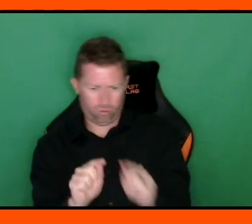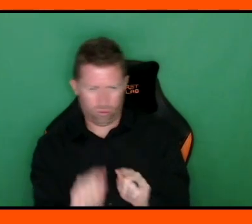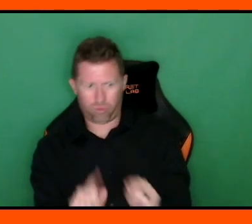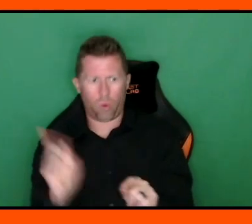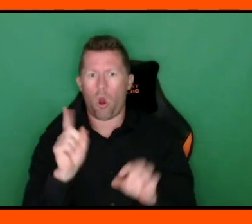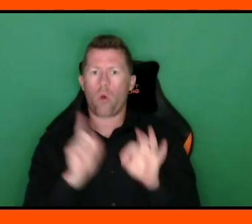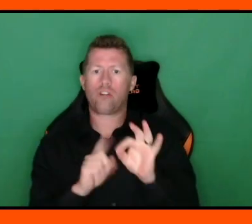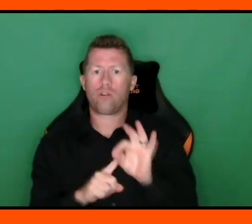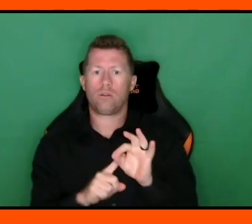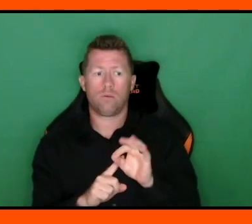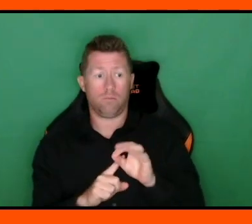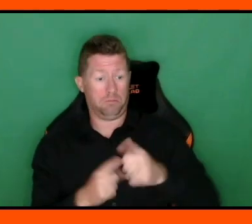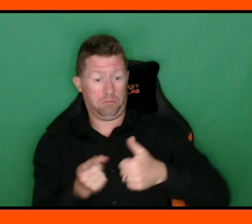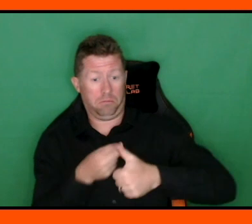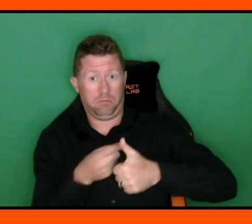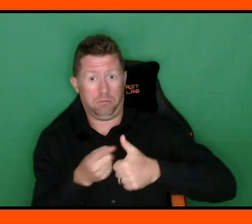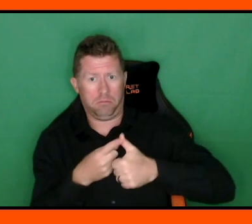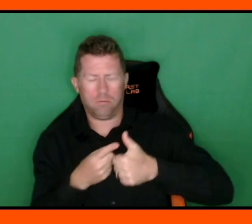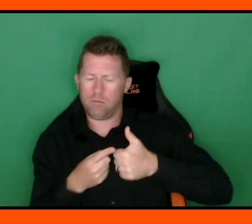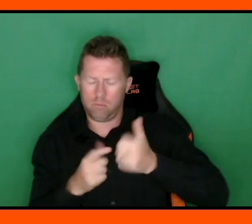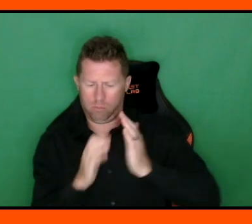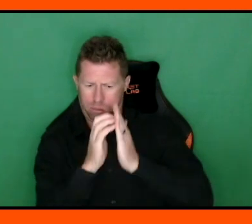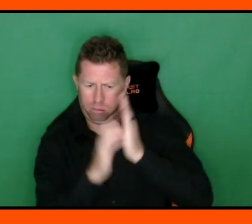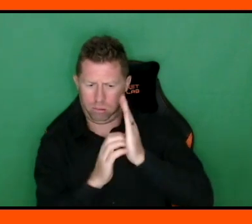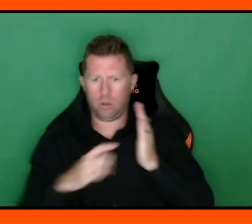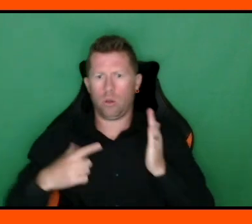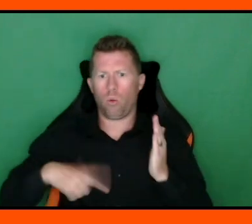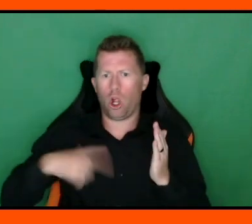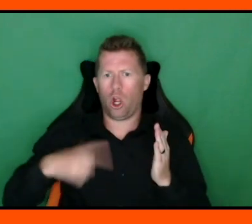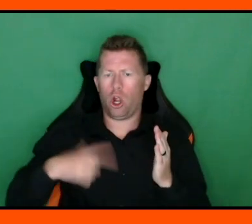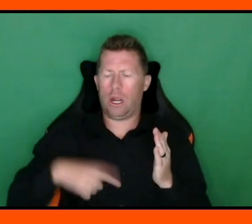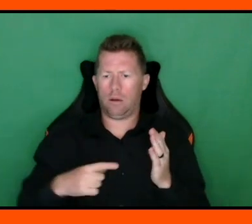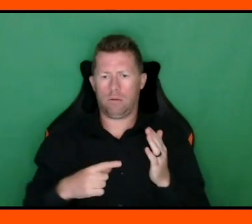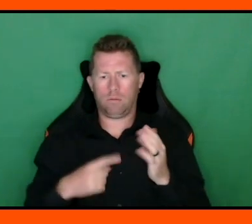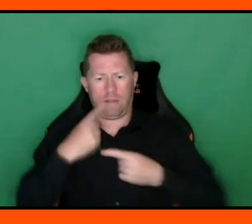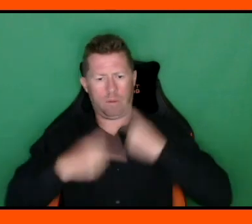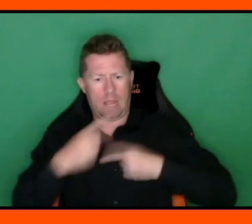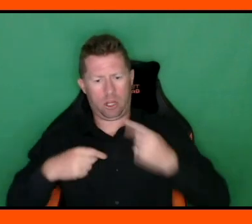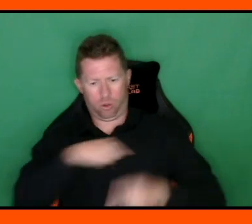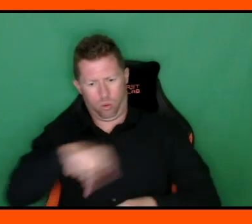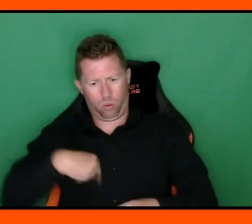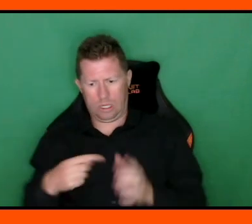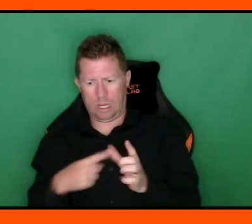Firstly, we’re after a brief summary of the information you’d like the ABS to collect and produce statistics on.